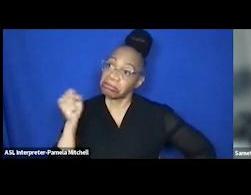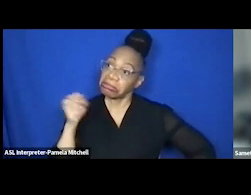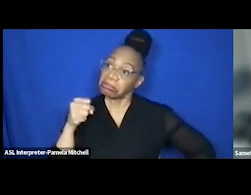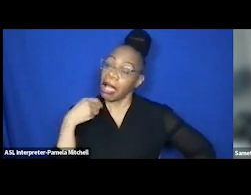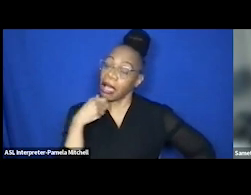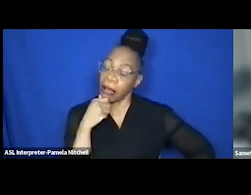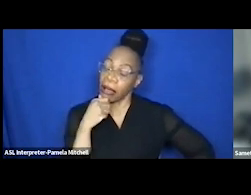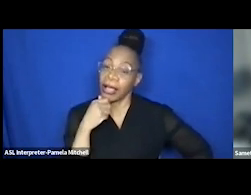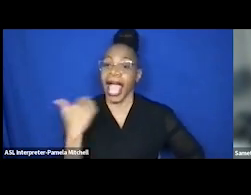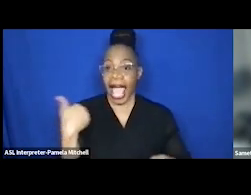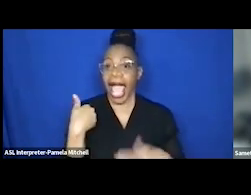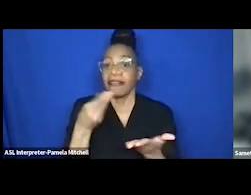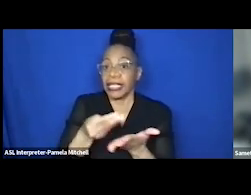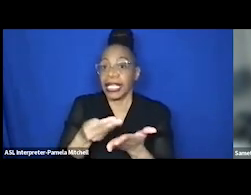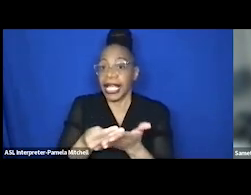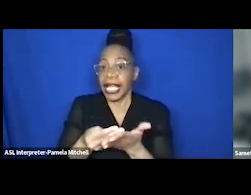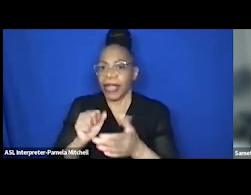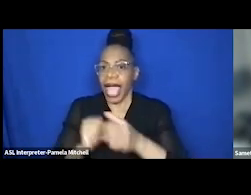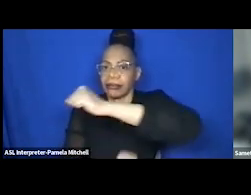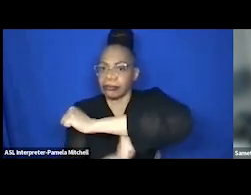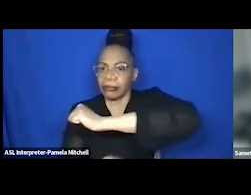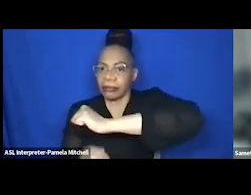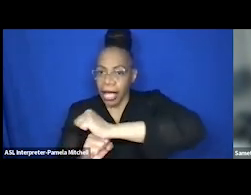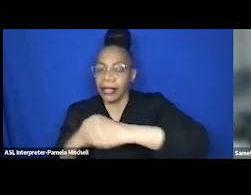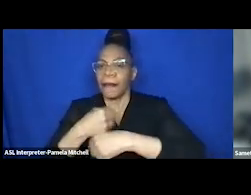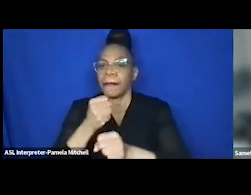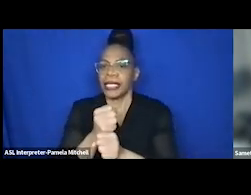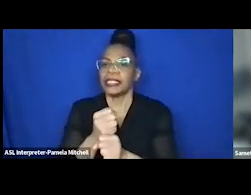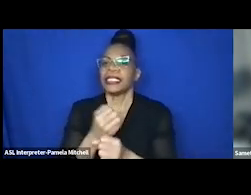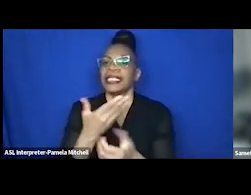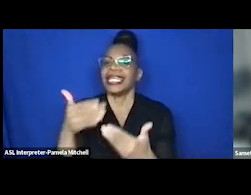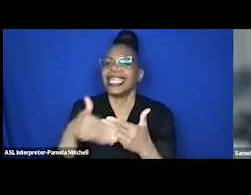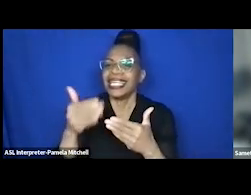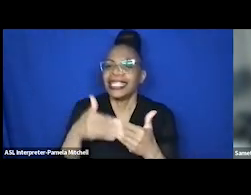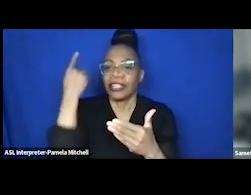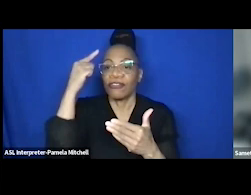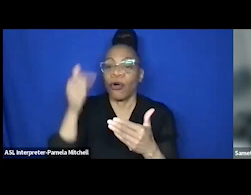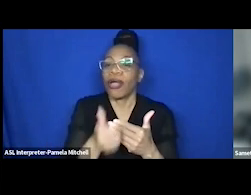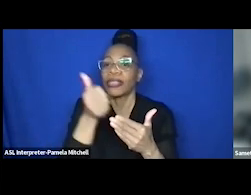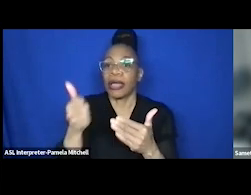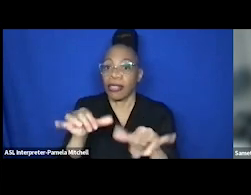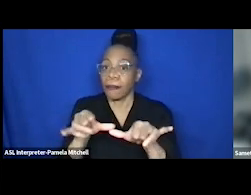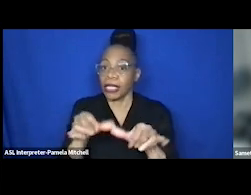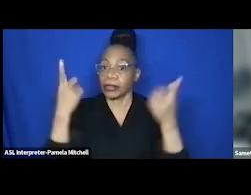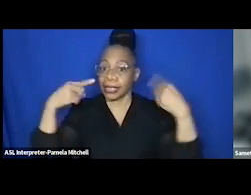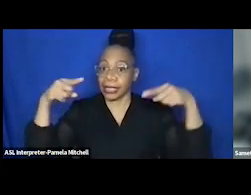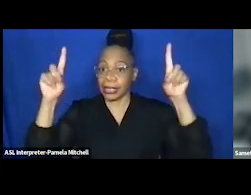That having that income as a base makes it easier for those other measures to be achieved, or from the individual level,